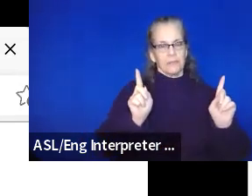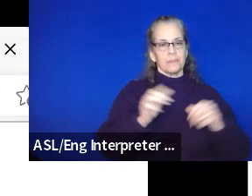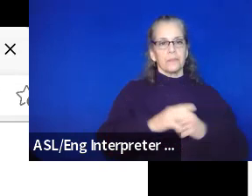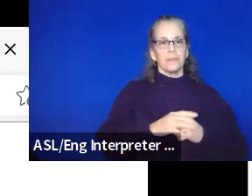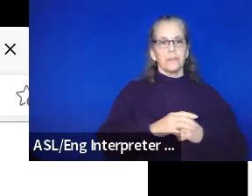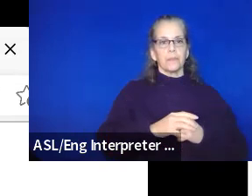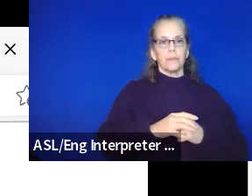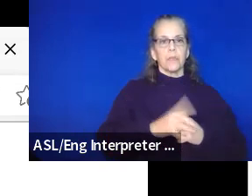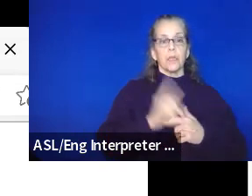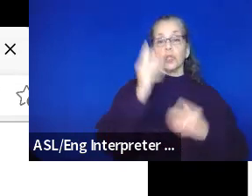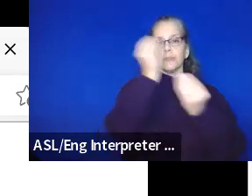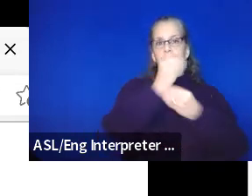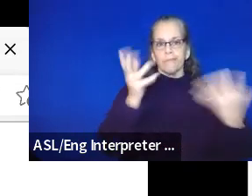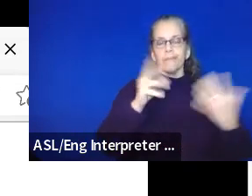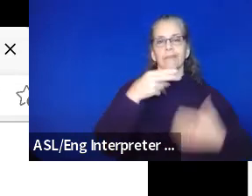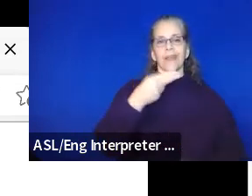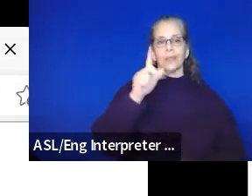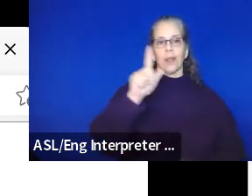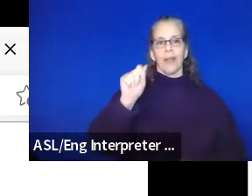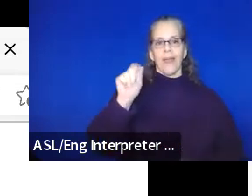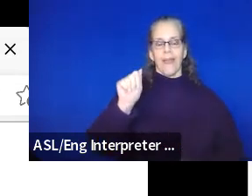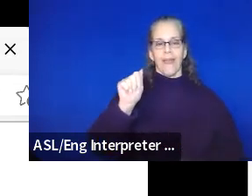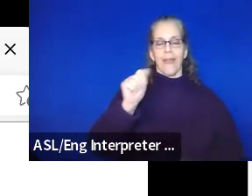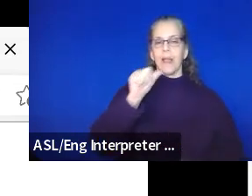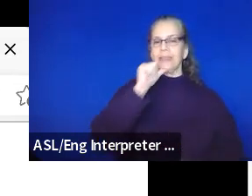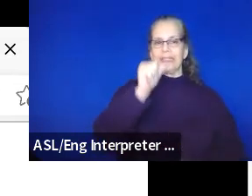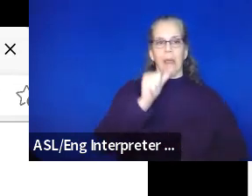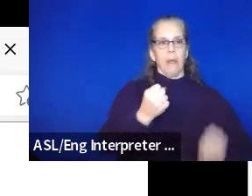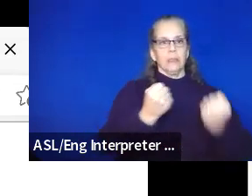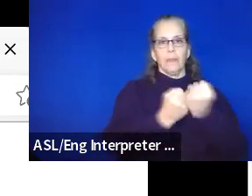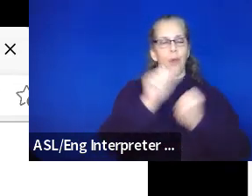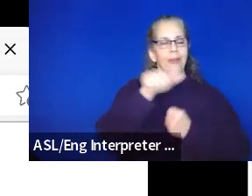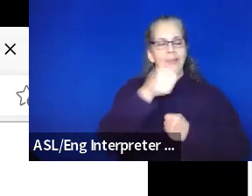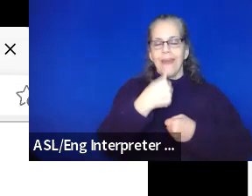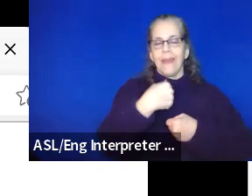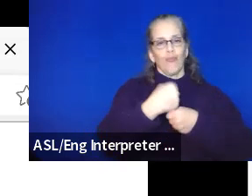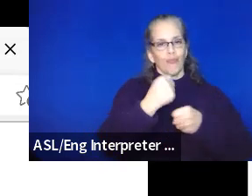Just a disclaimer that HLAA does not endorse any products that might be featured in this